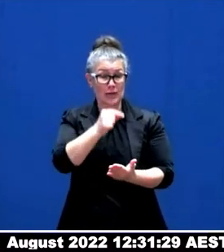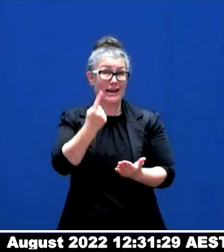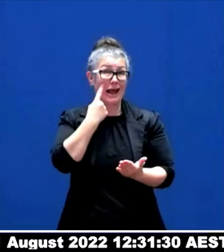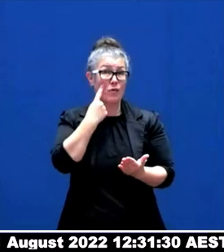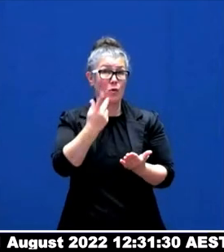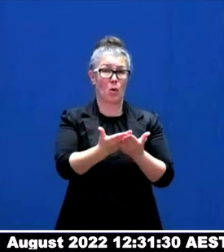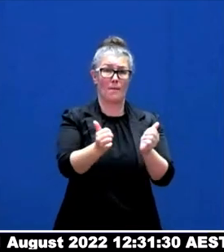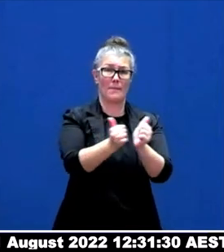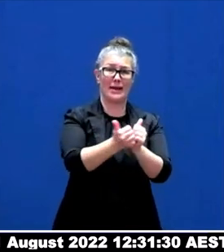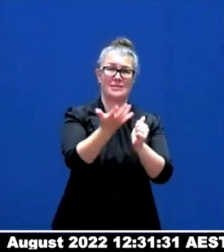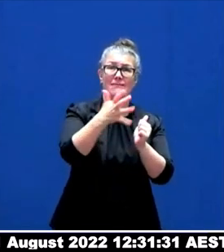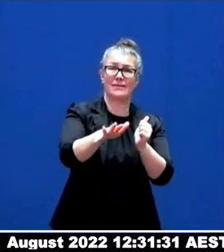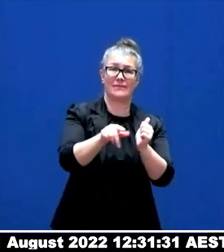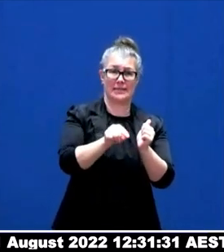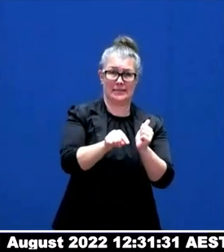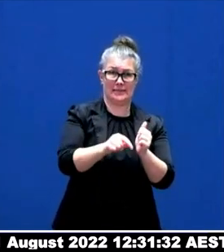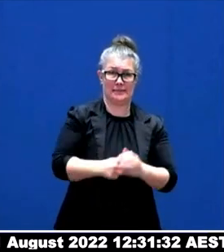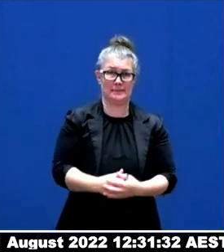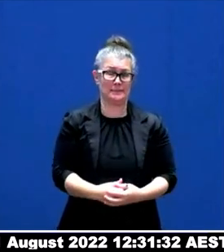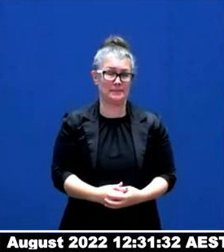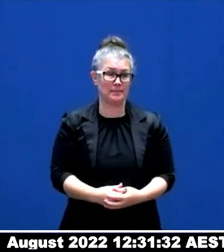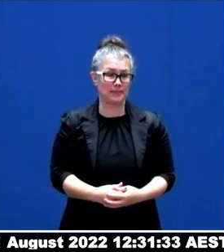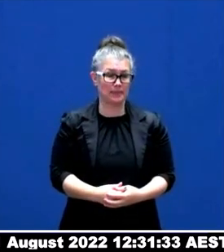My -- might - sorry, I'm just finding the tab.